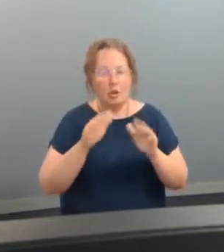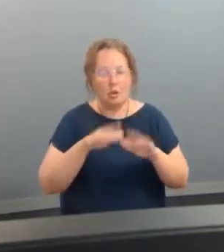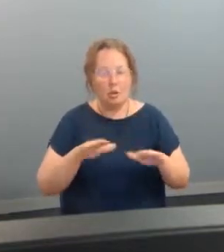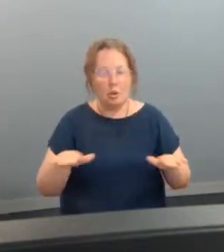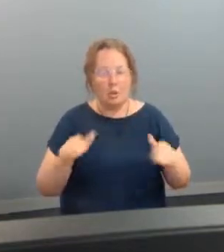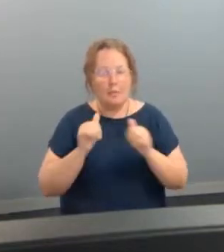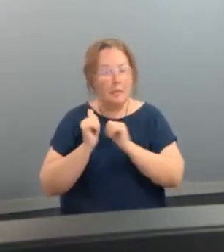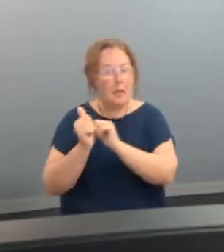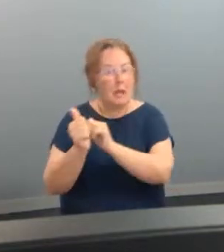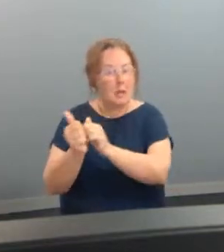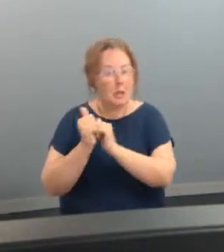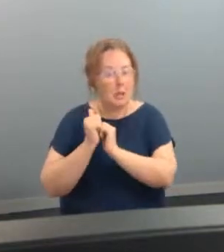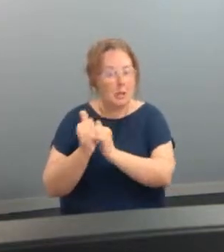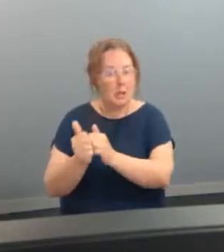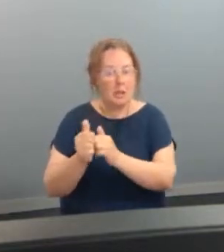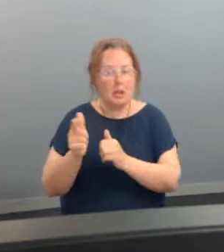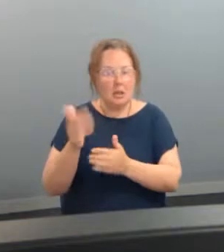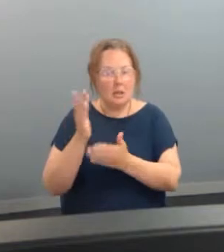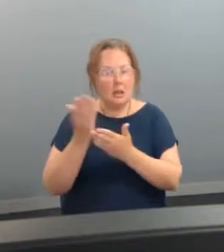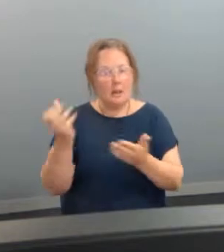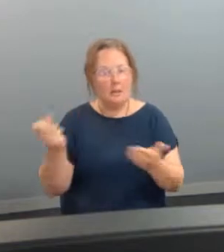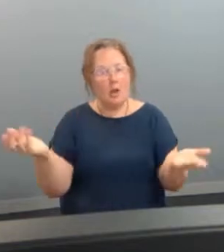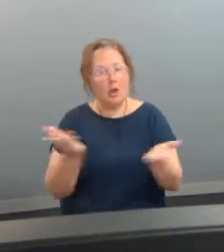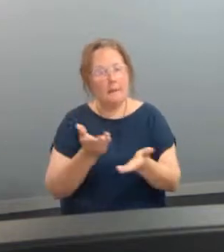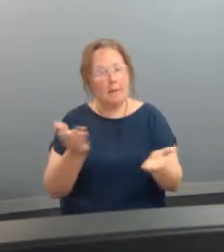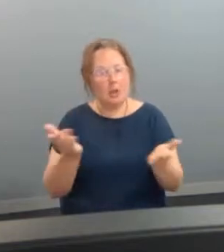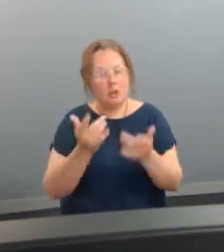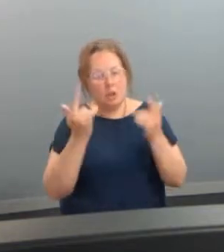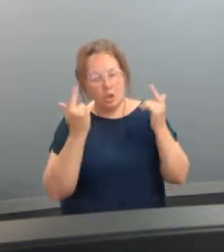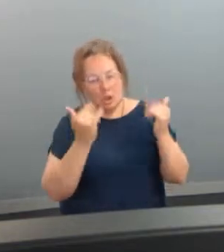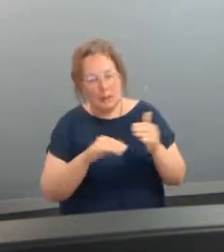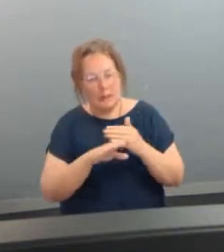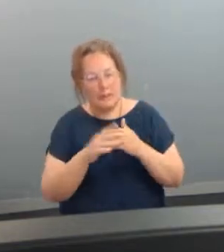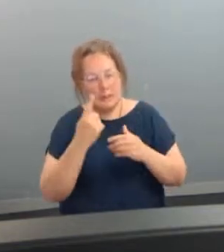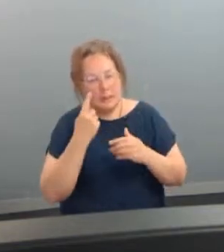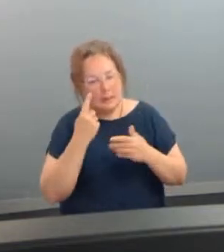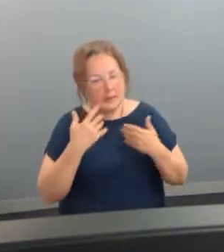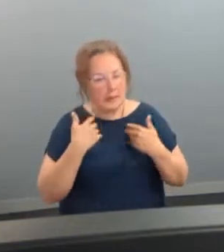answer that Miranda - is more around the relationship